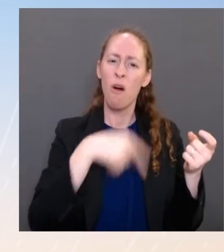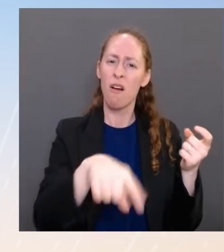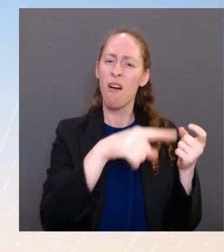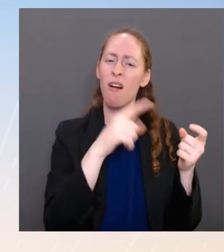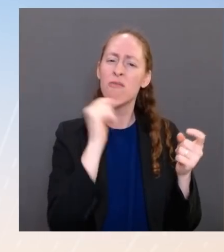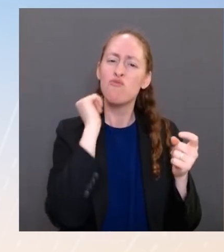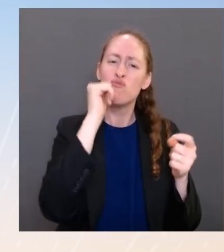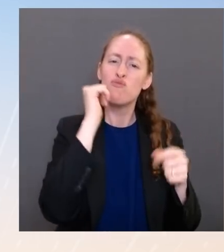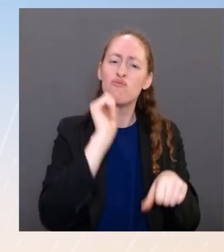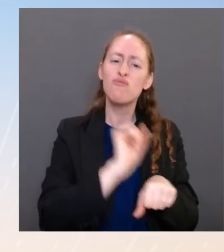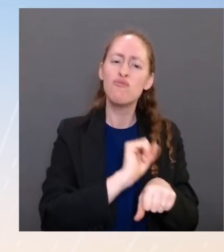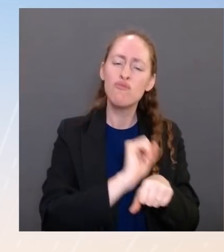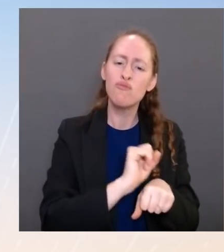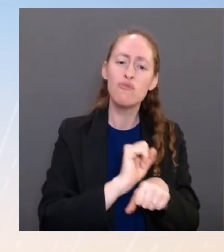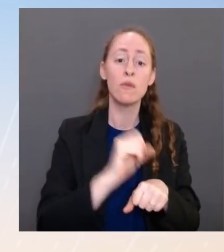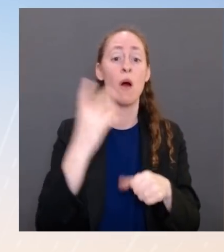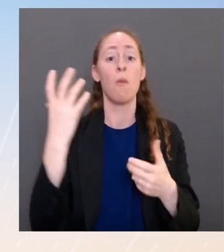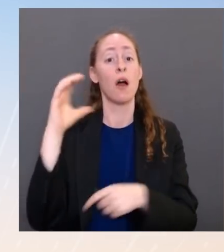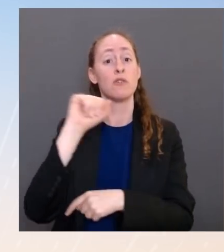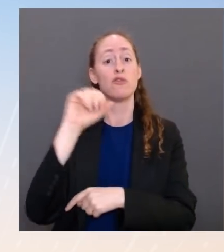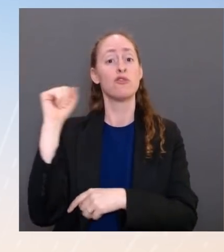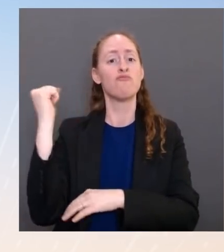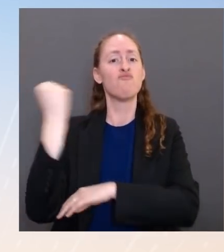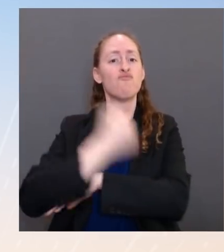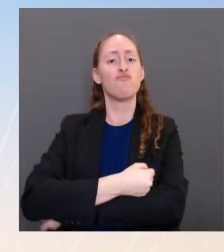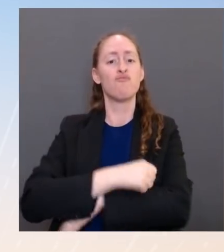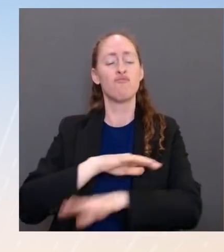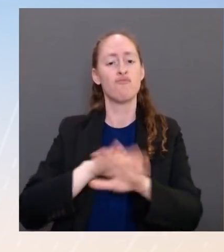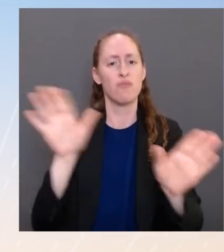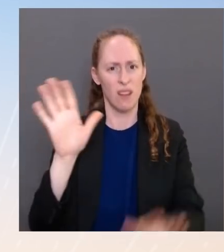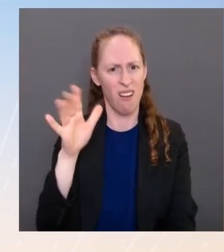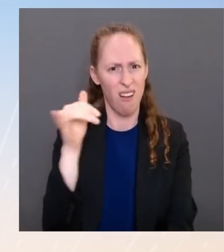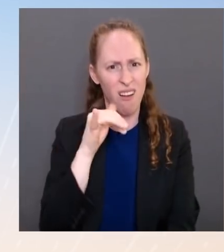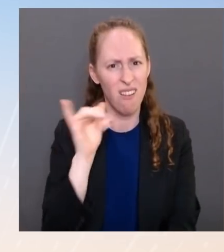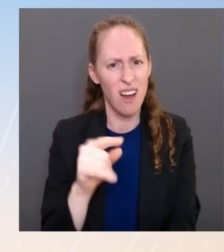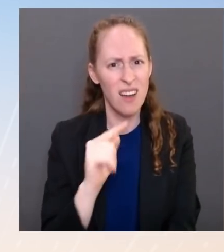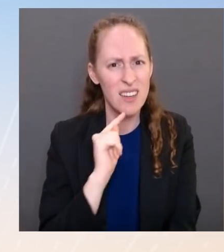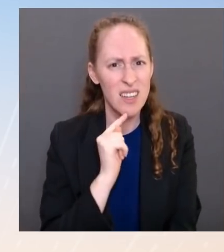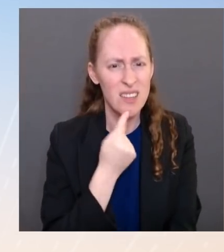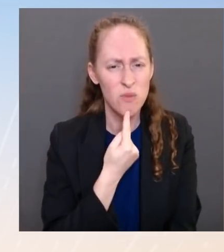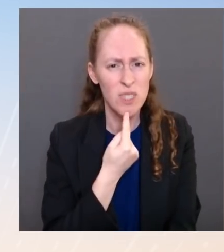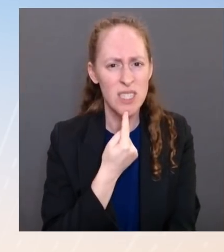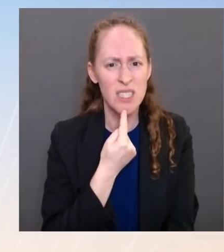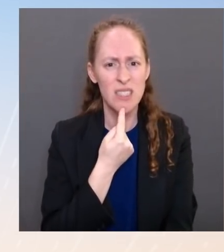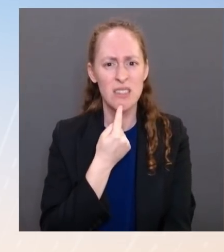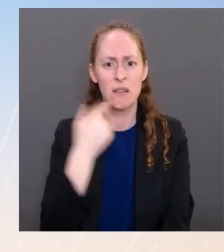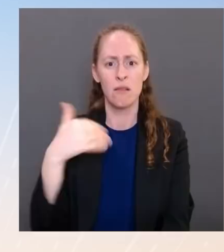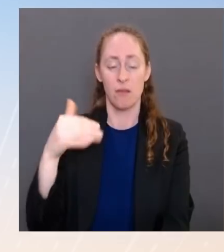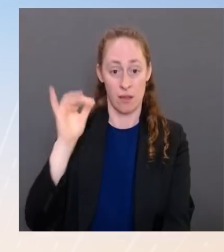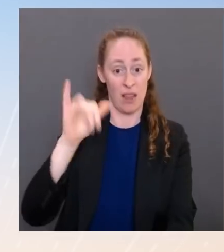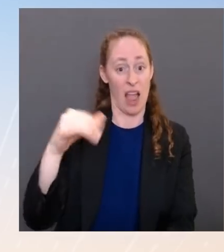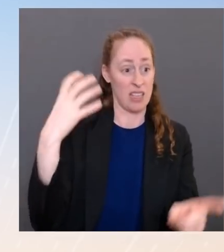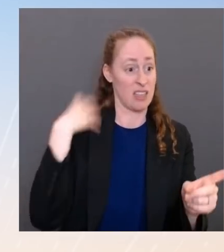And that includes the Chairman of the Republican National Committee. That's a MAGA position. That is the chairman of the party. So that's what the President considers.